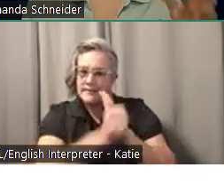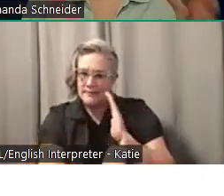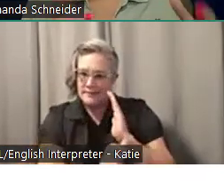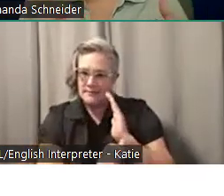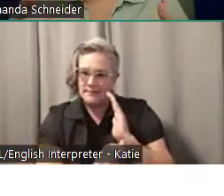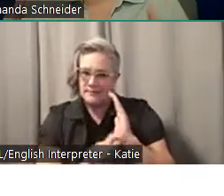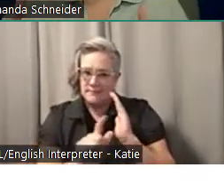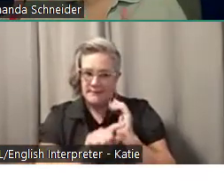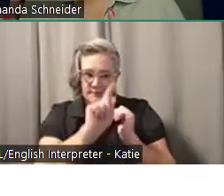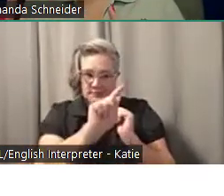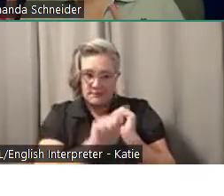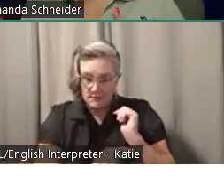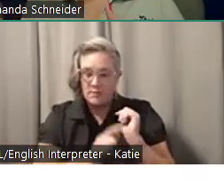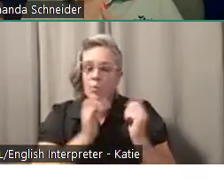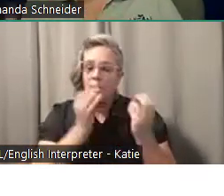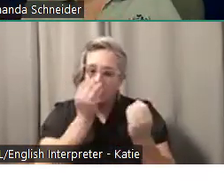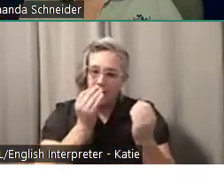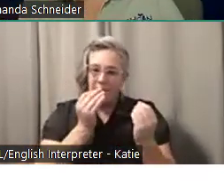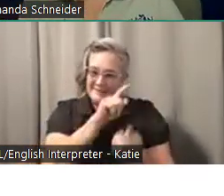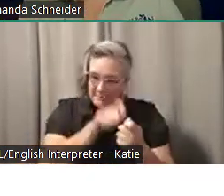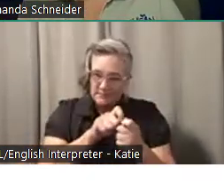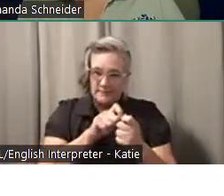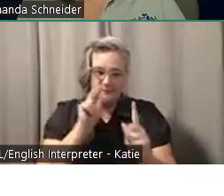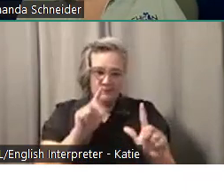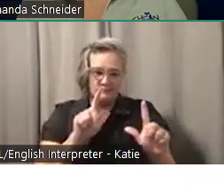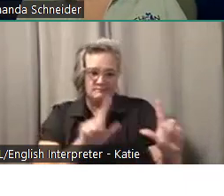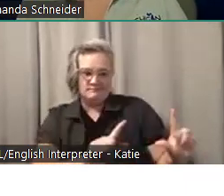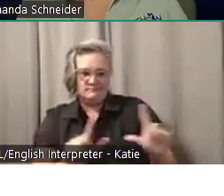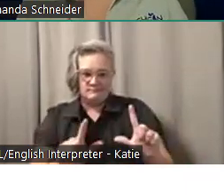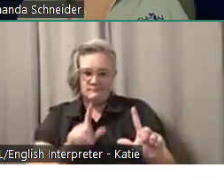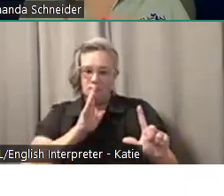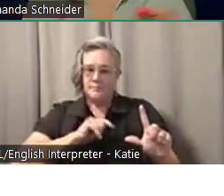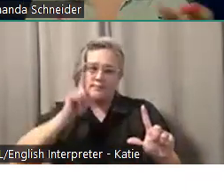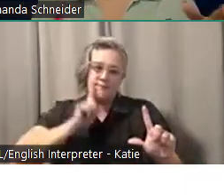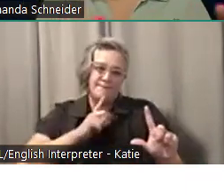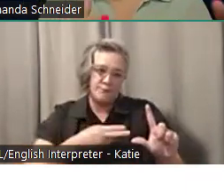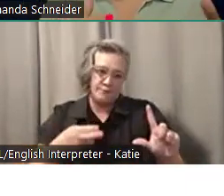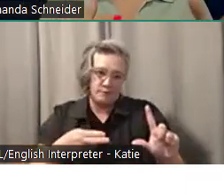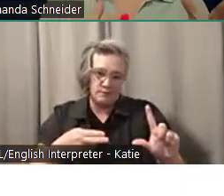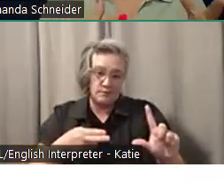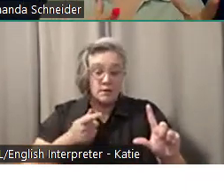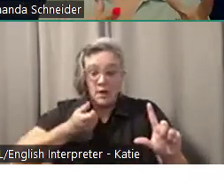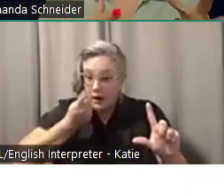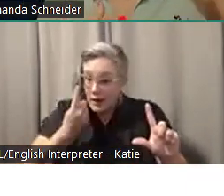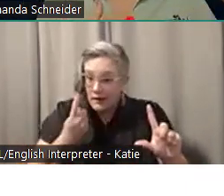We talk about this from a deaf and hard of hearing lens. Um, there are different perspectives in how